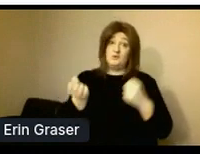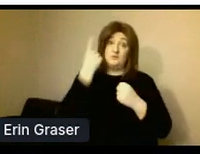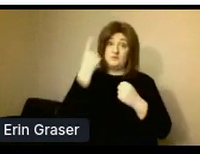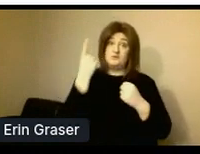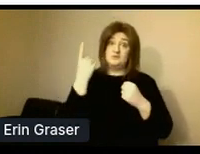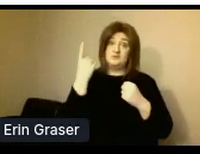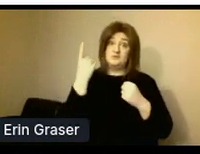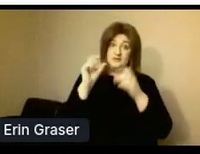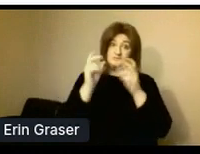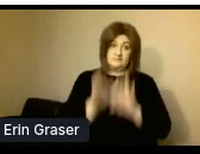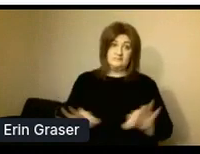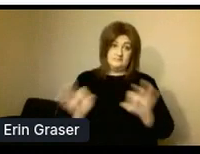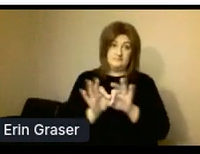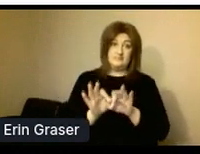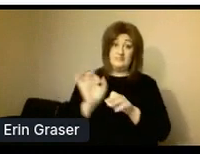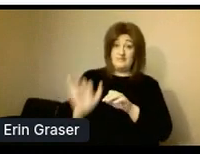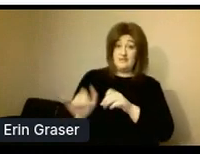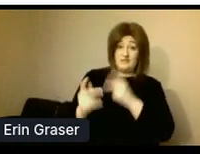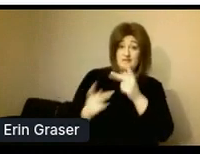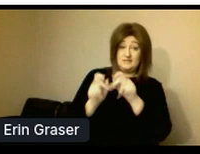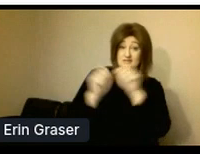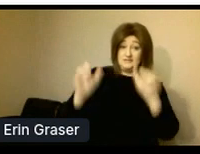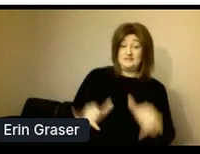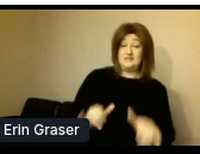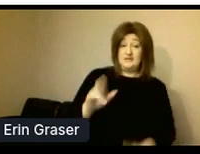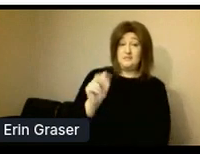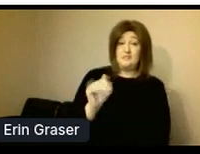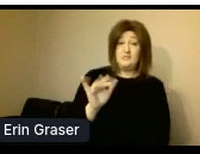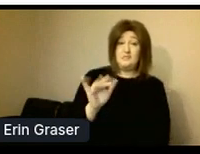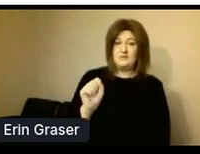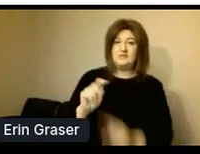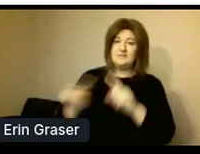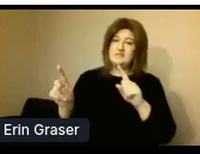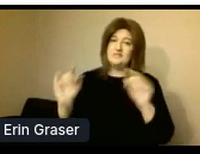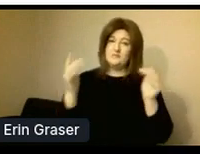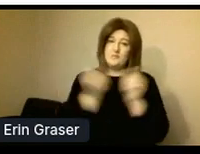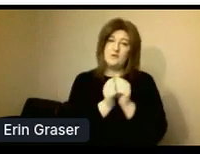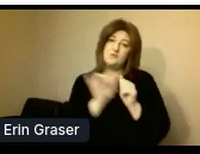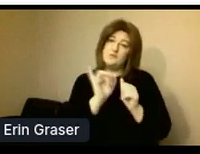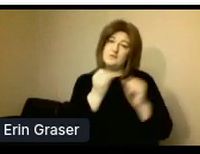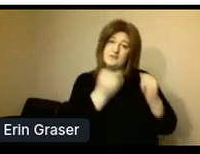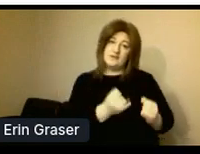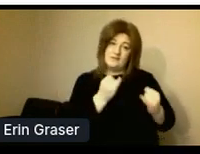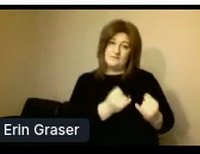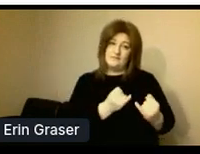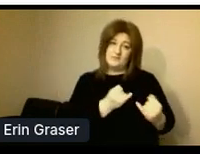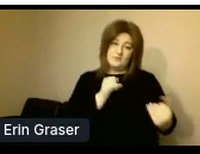that systemic racism is different than individual acts of racism.